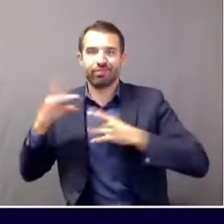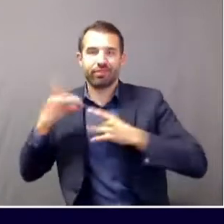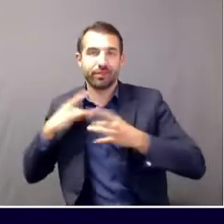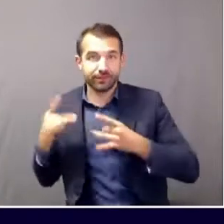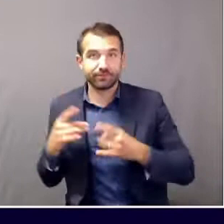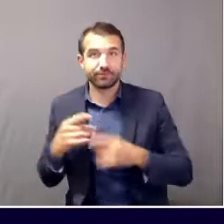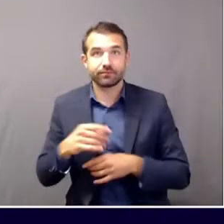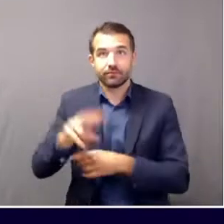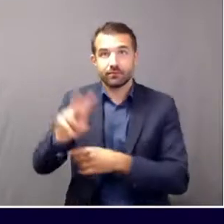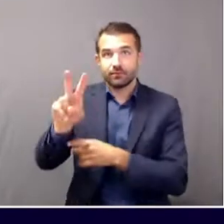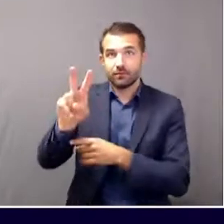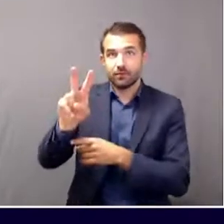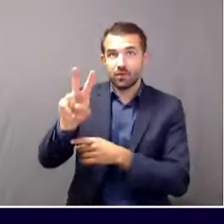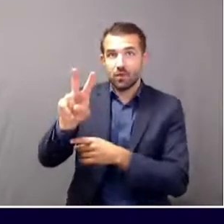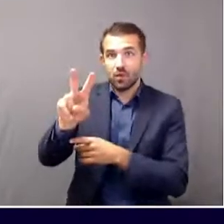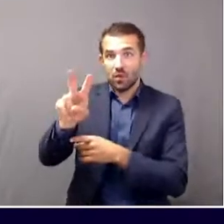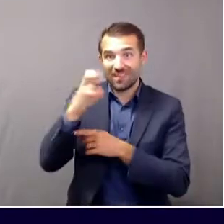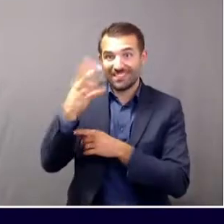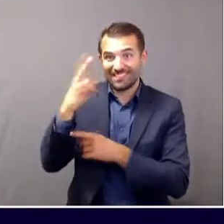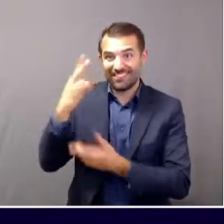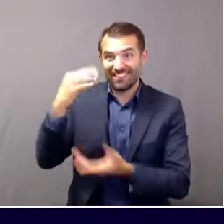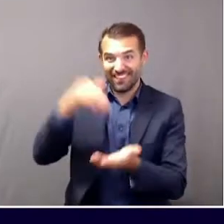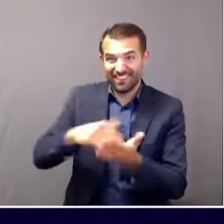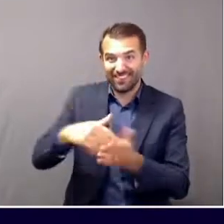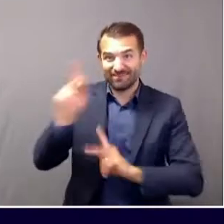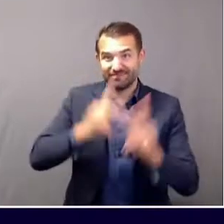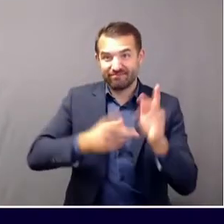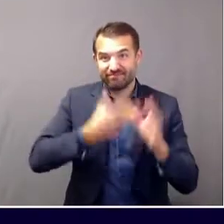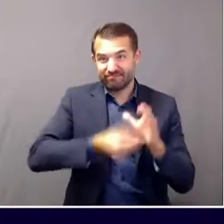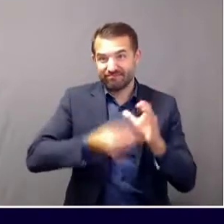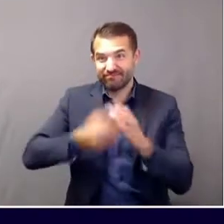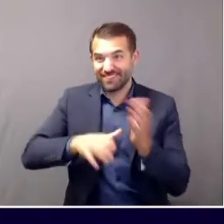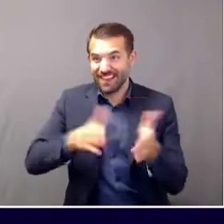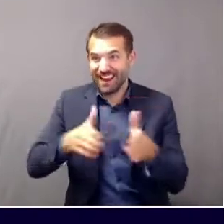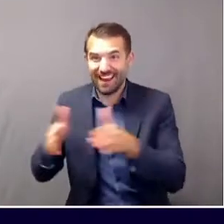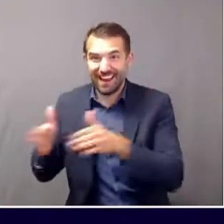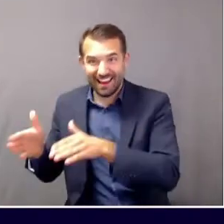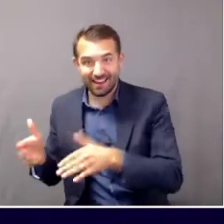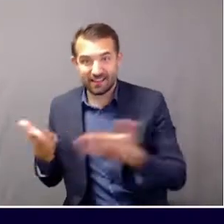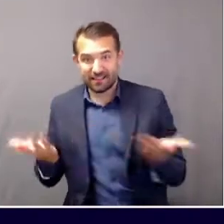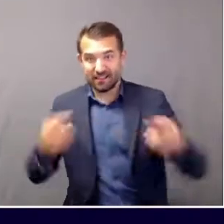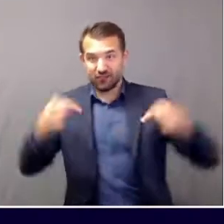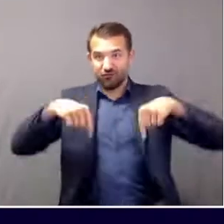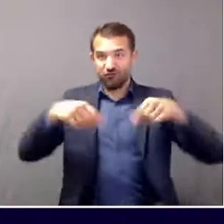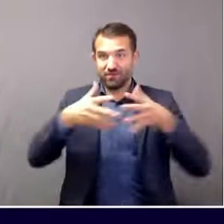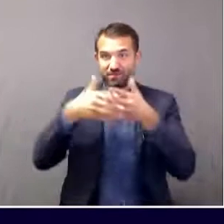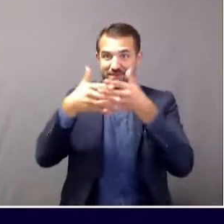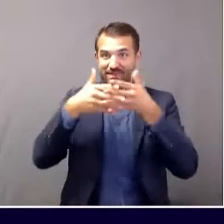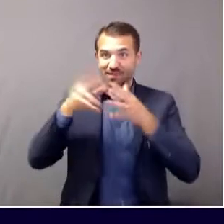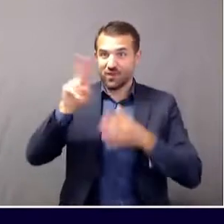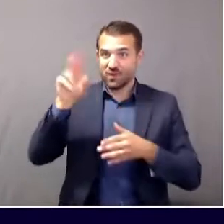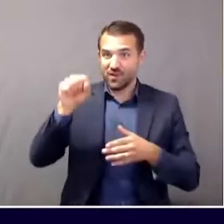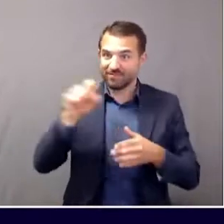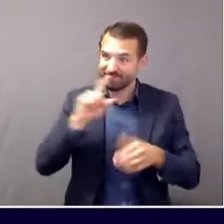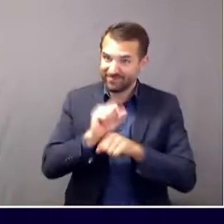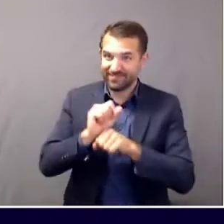U. S. CDC